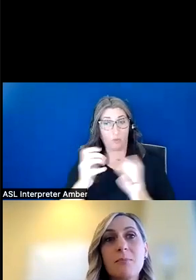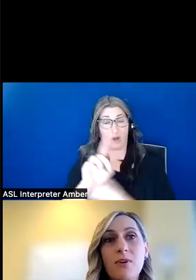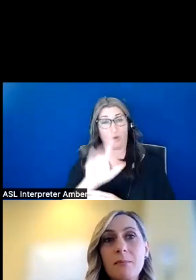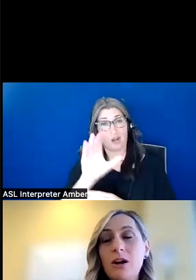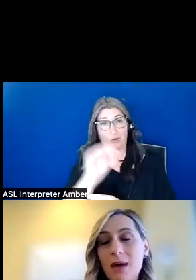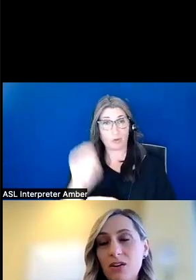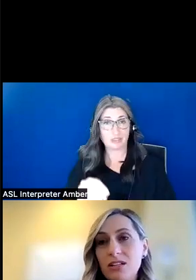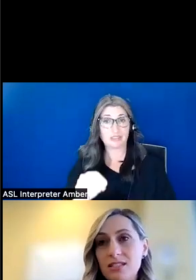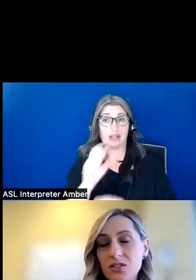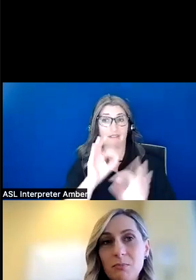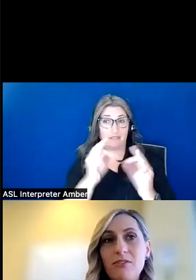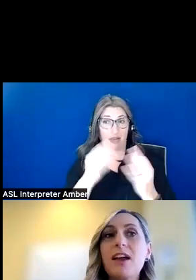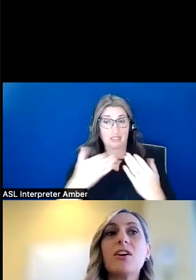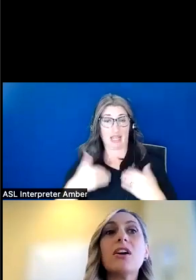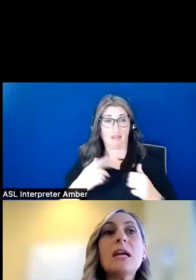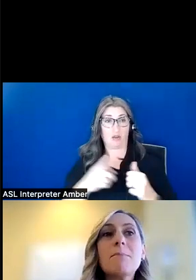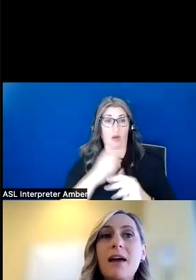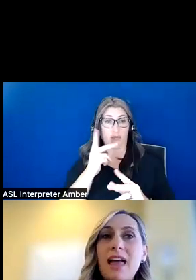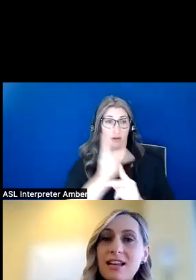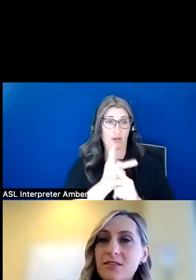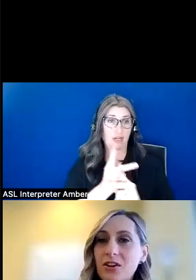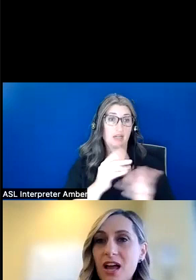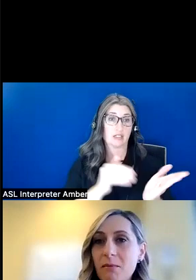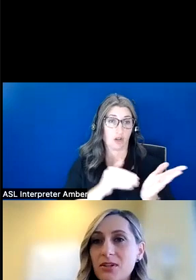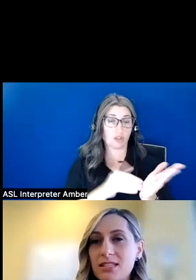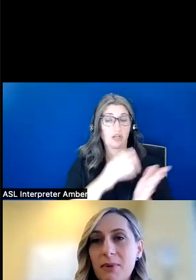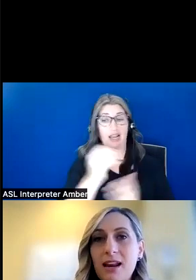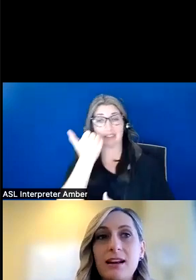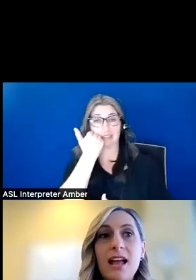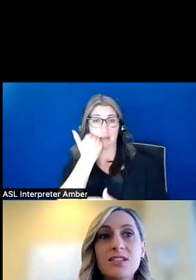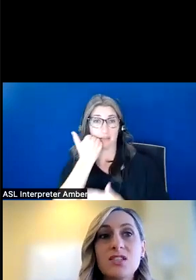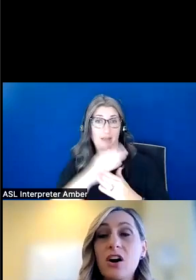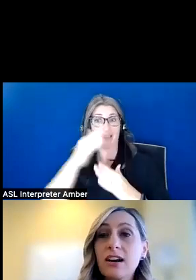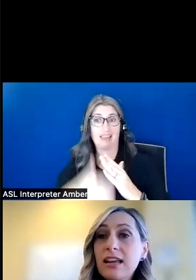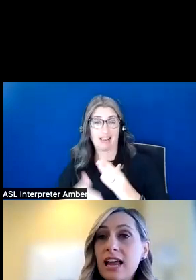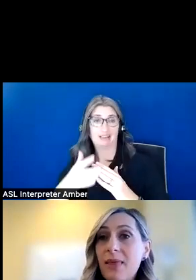a primary medical and dental provider by the end of their time participating in Head Start.